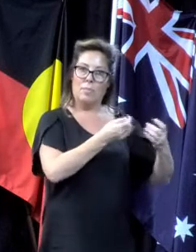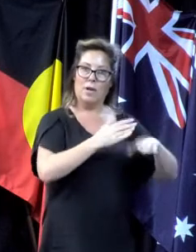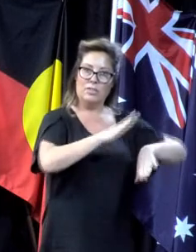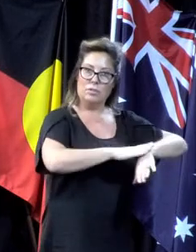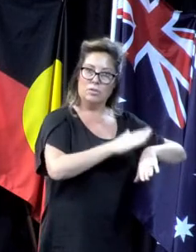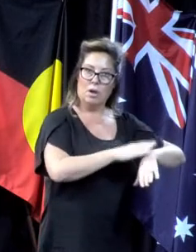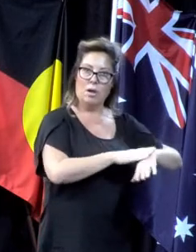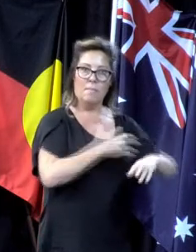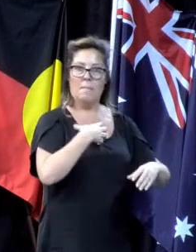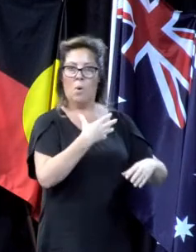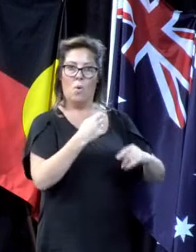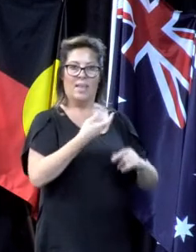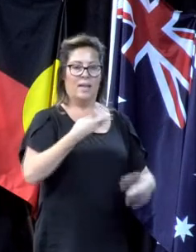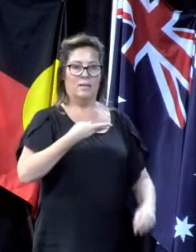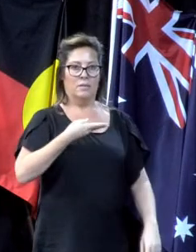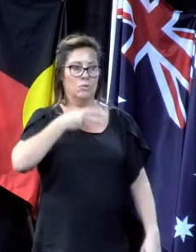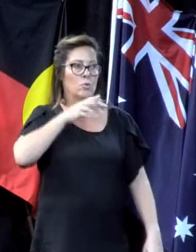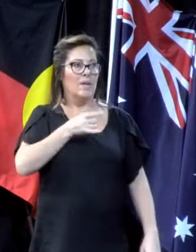for teachers teaching students with disability.